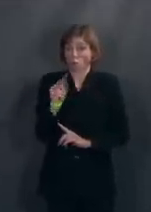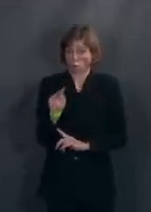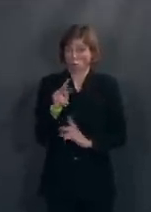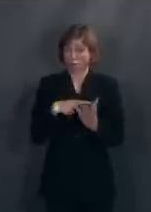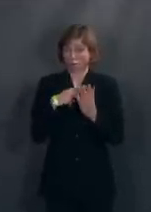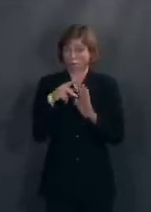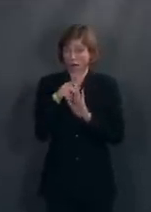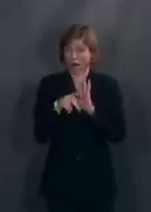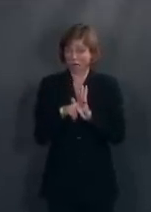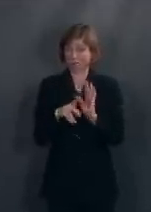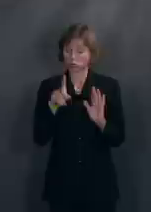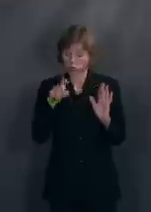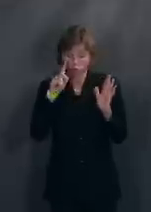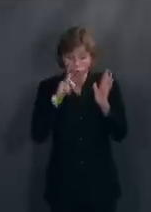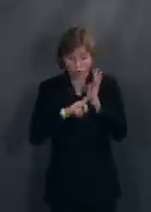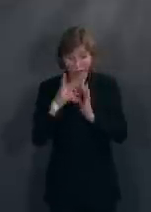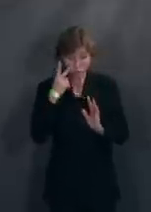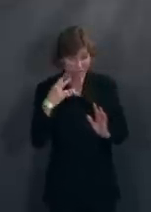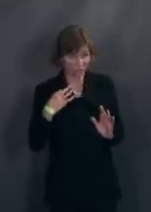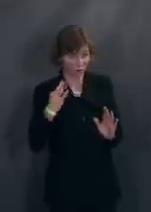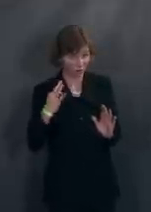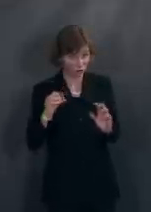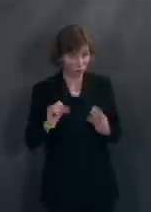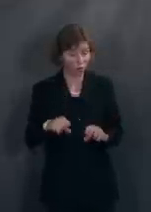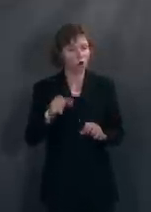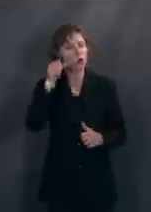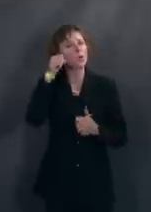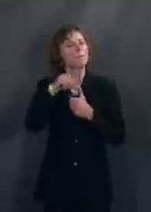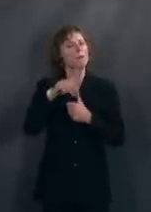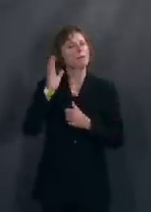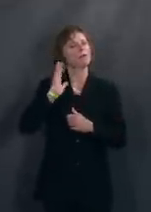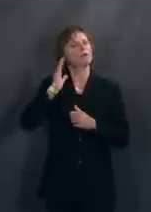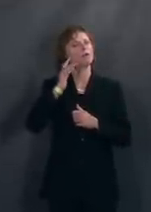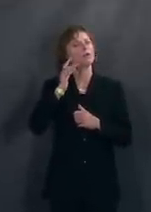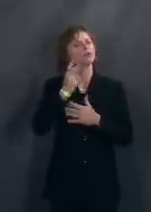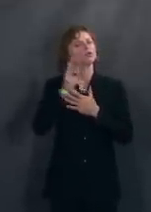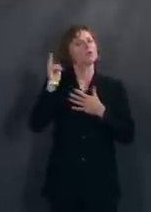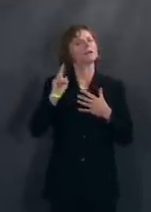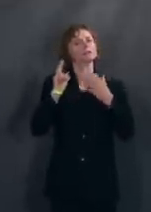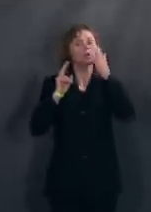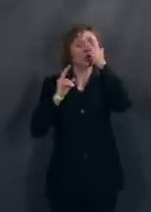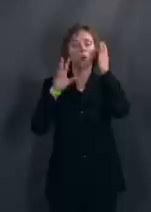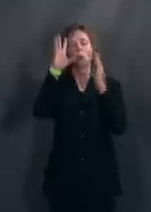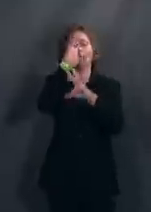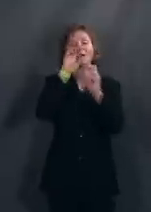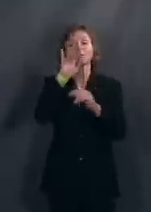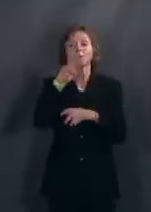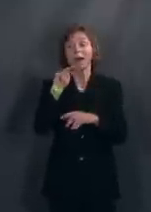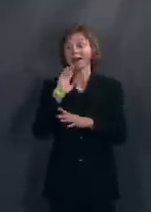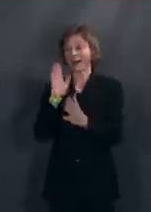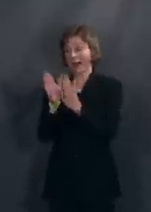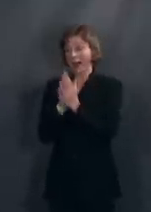You will recall that President Biden a couple of weeks ago did call on states, territories and tribes